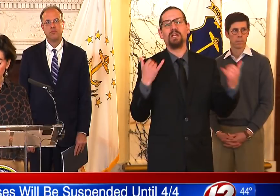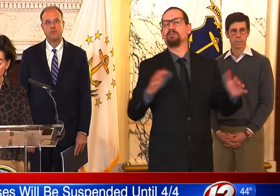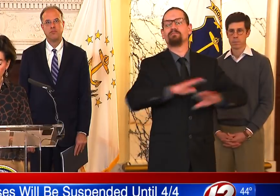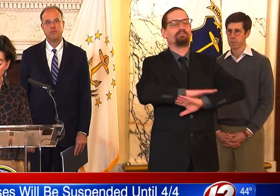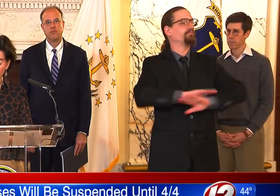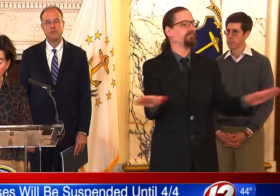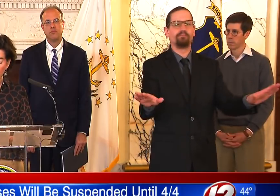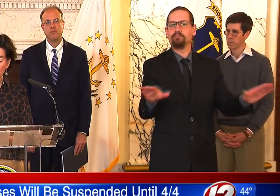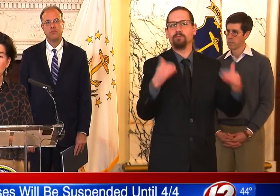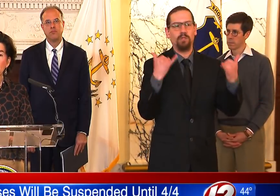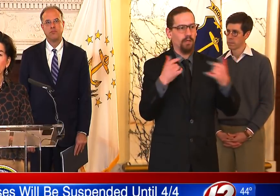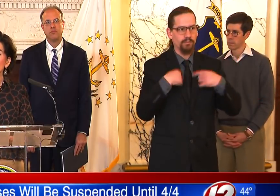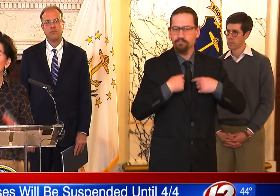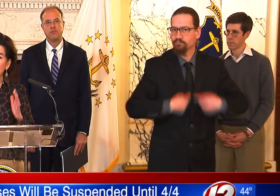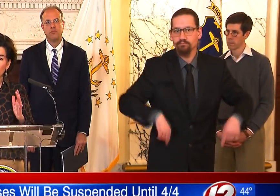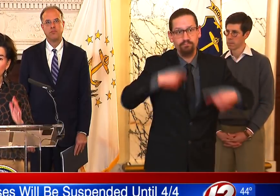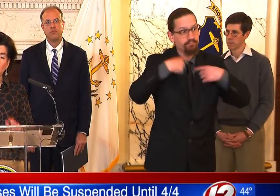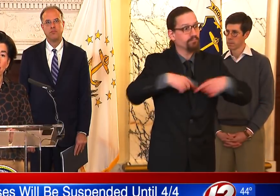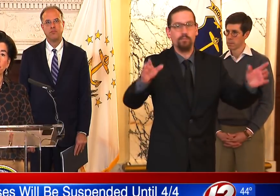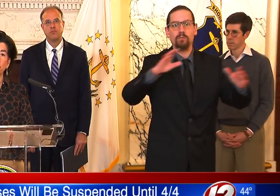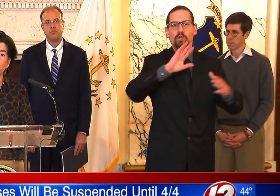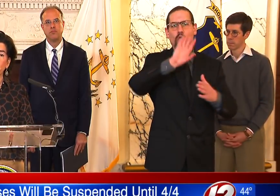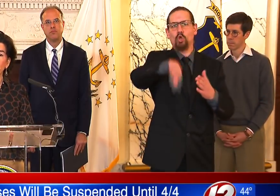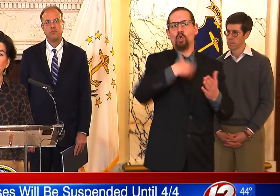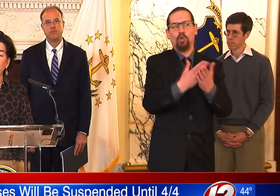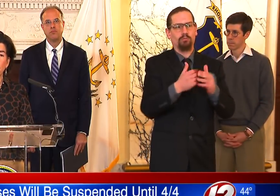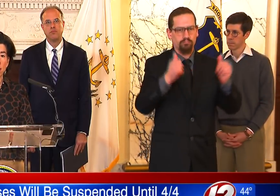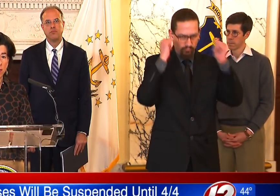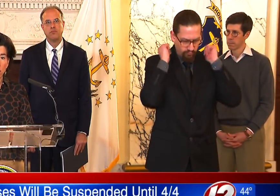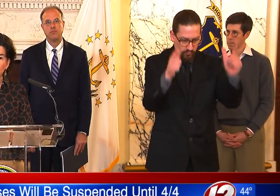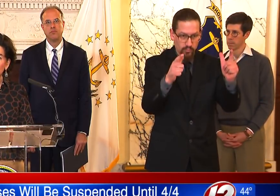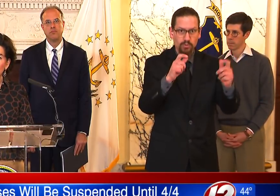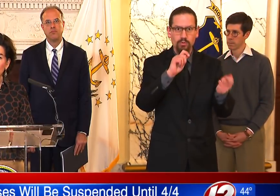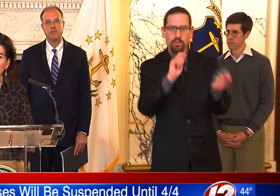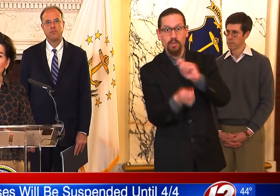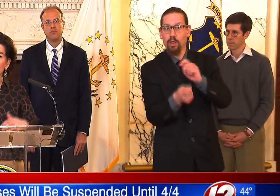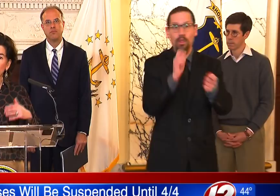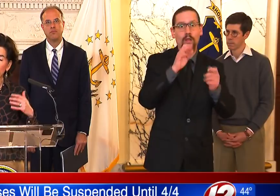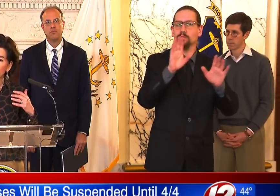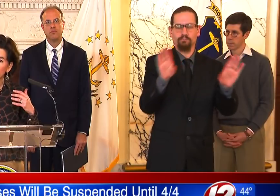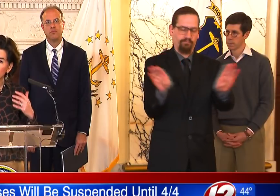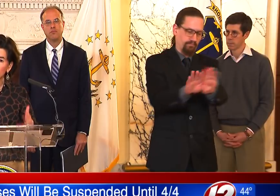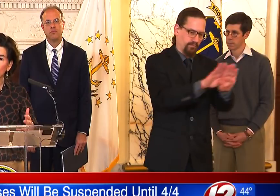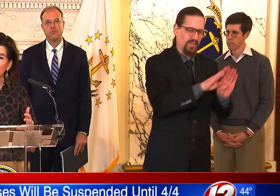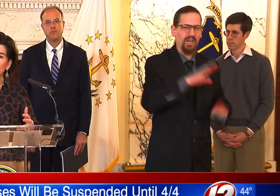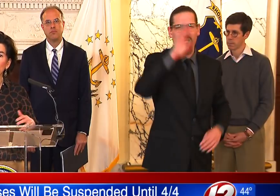CARE FACILITY OUT THERE, I WOULD FEEL -- BECAUSE I AM SAYING ONE THING NOW.